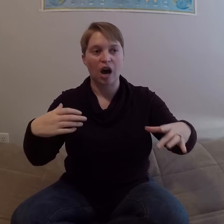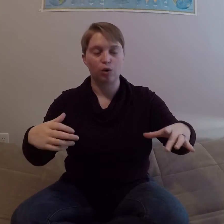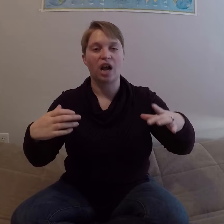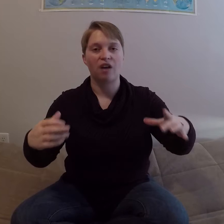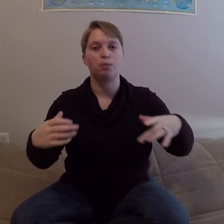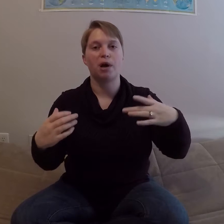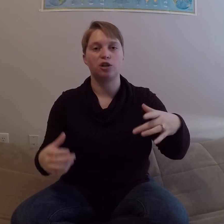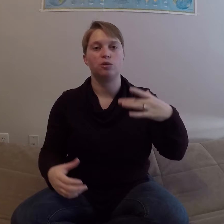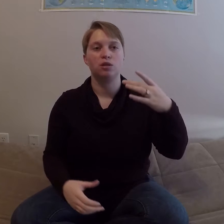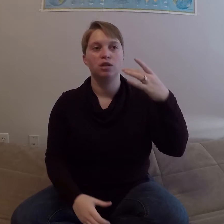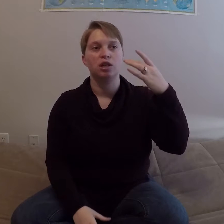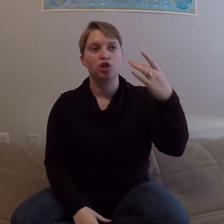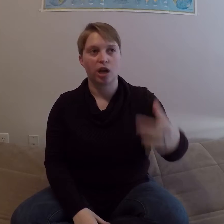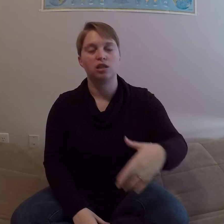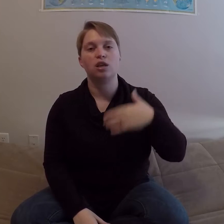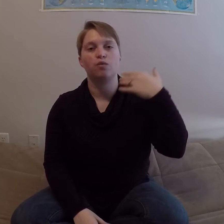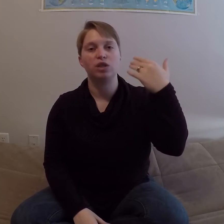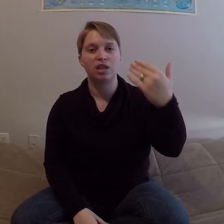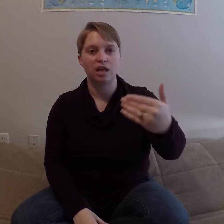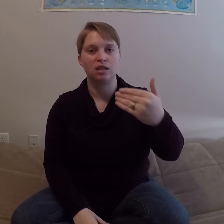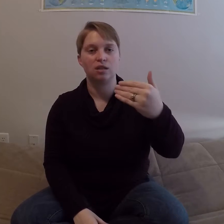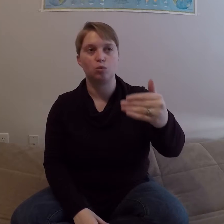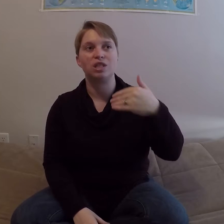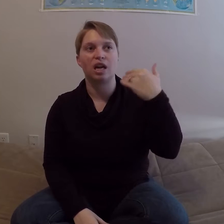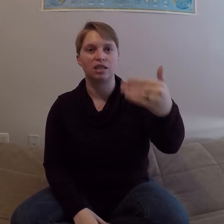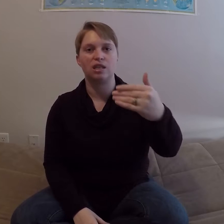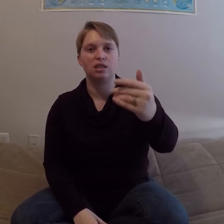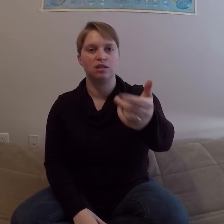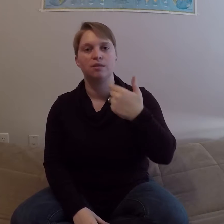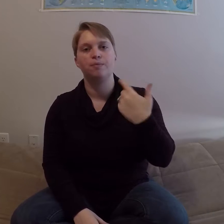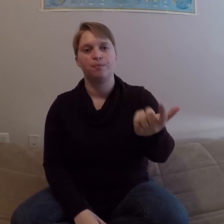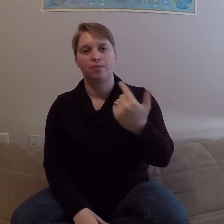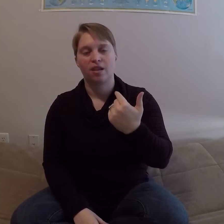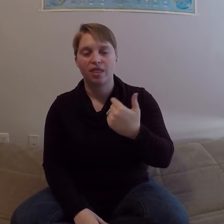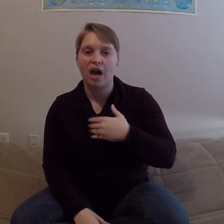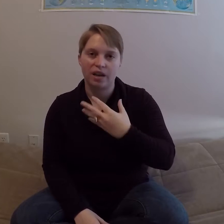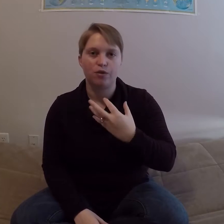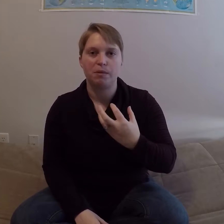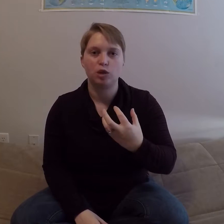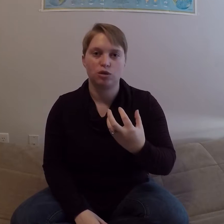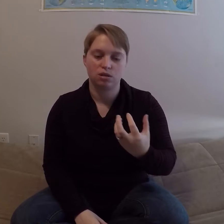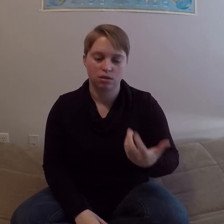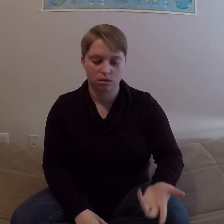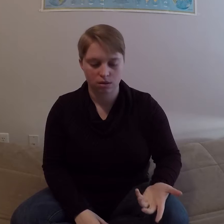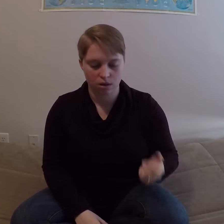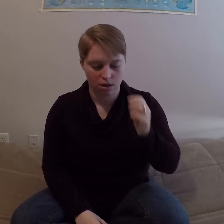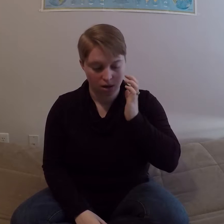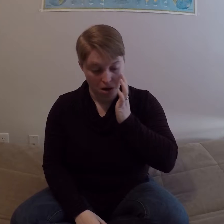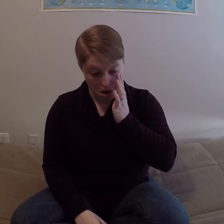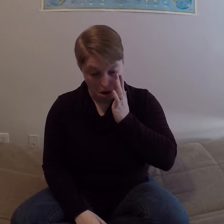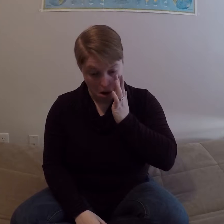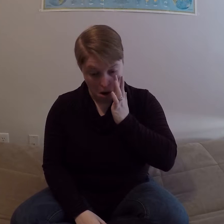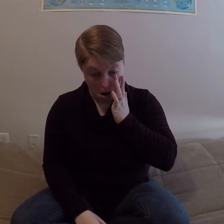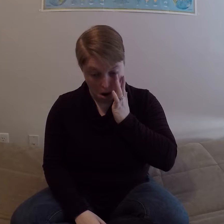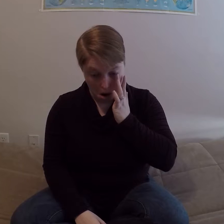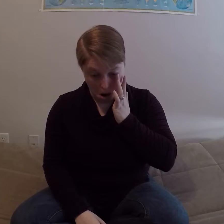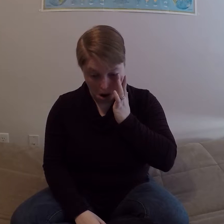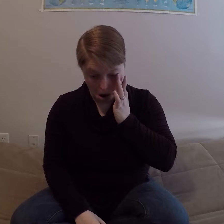I would have better chance of retenting that information.